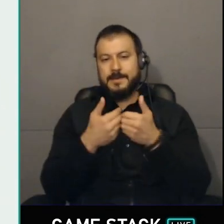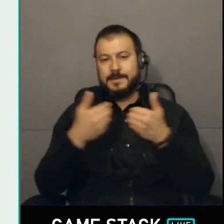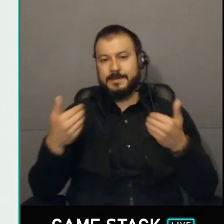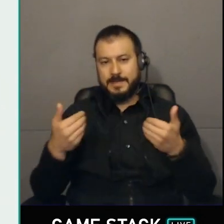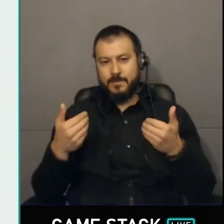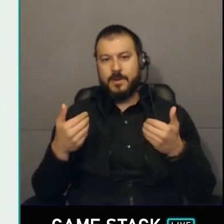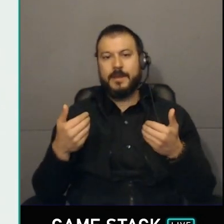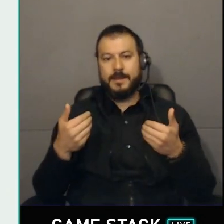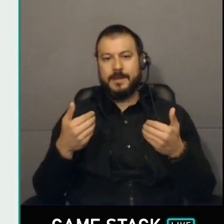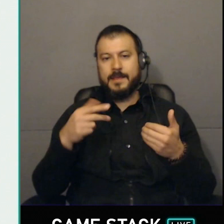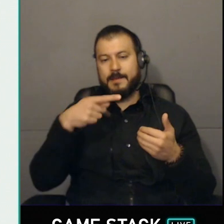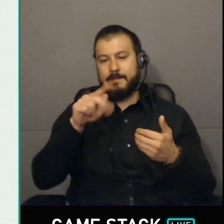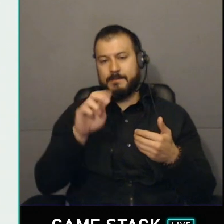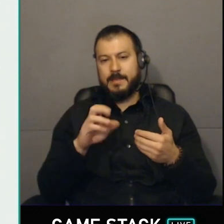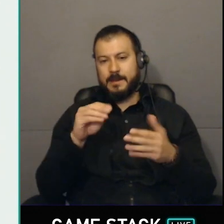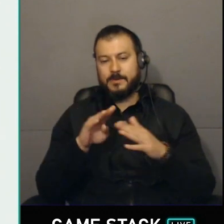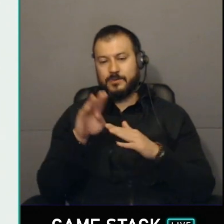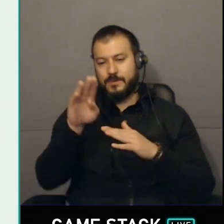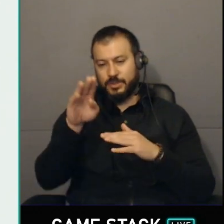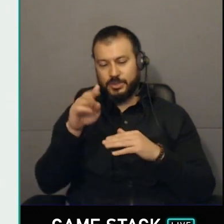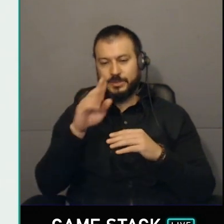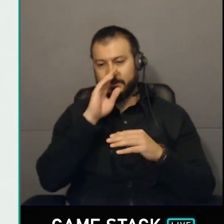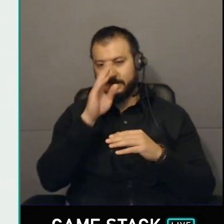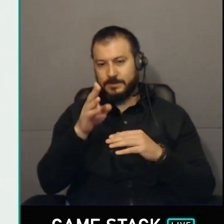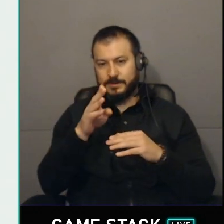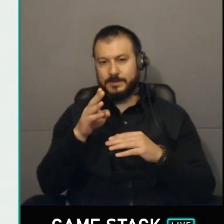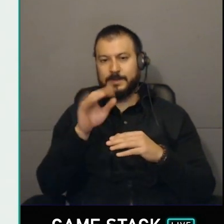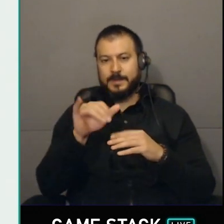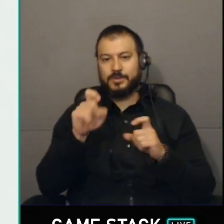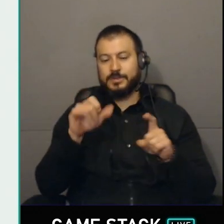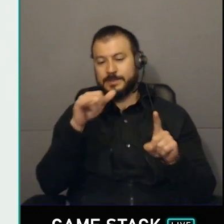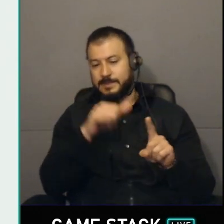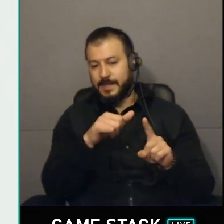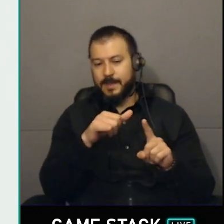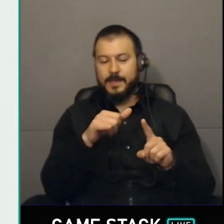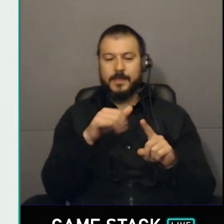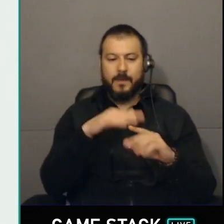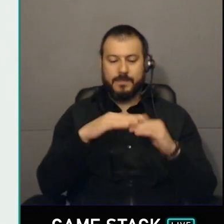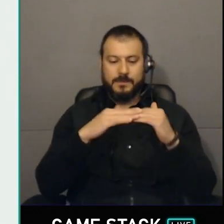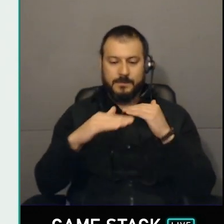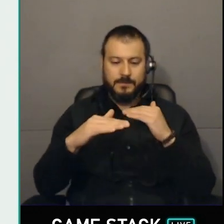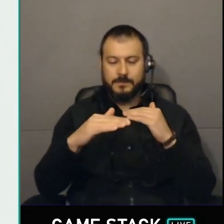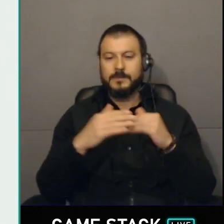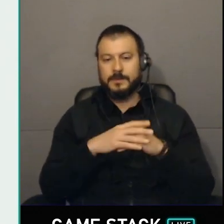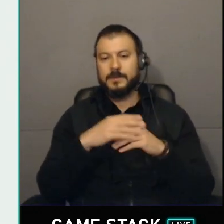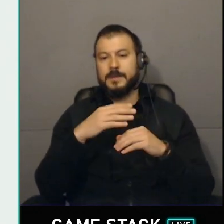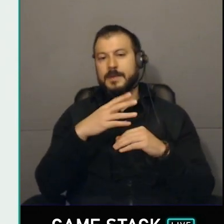a separating plane and direction that the body should stay on the correct side of, and a contact point or